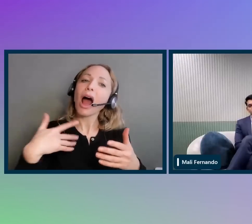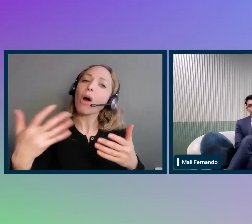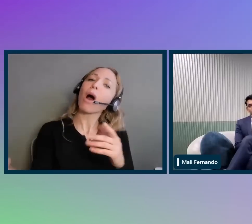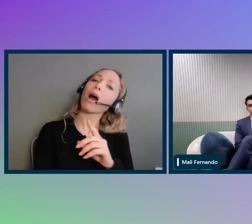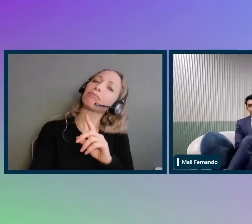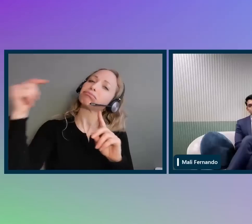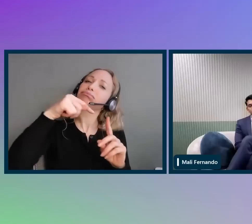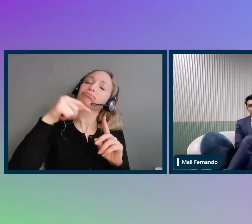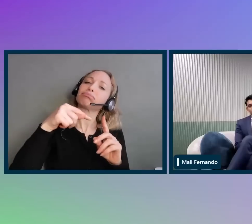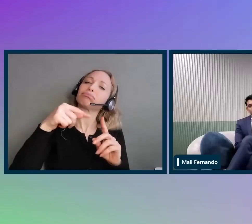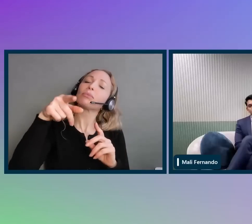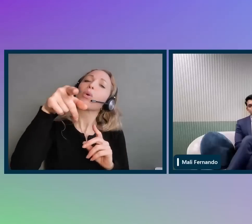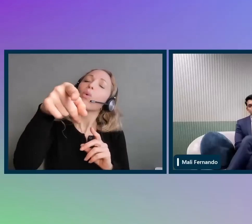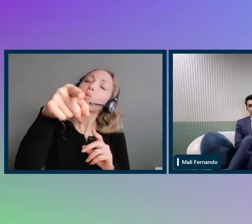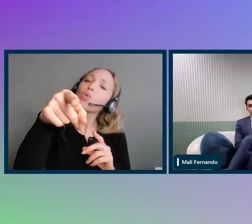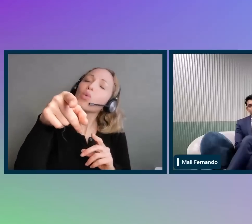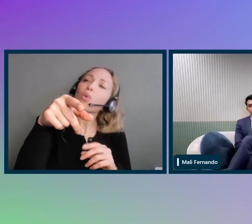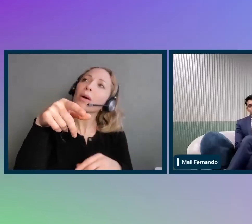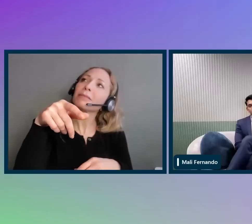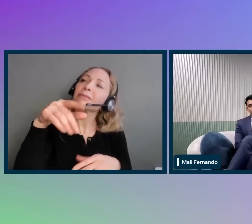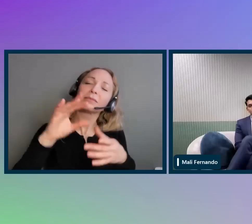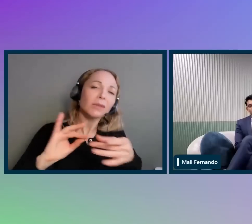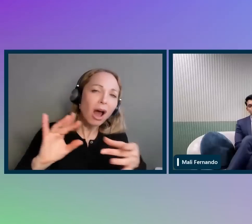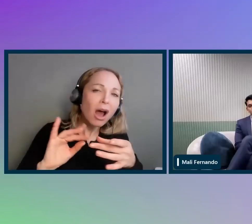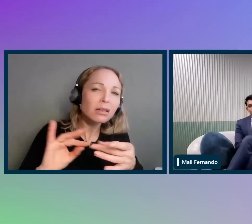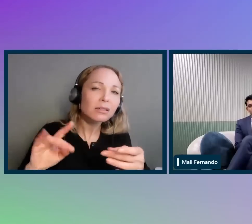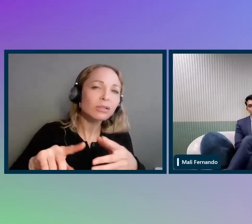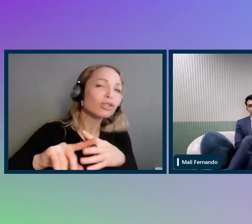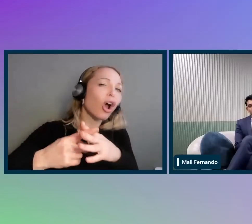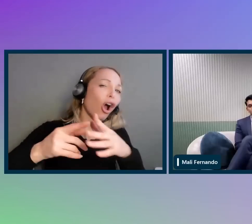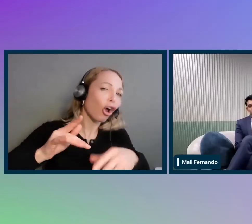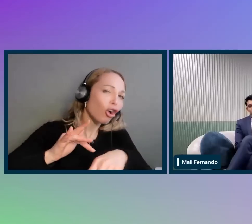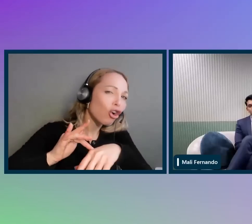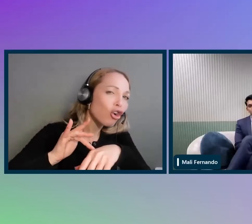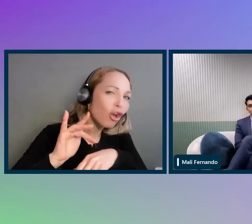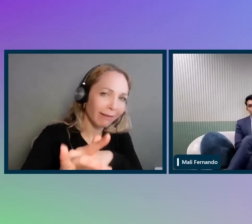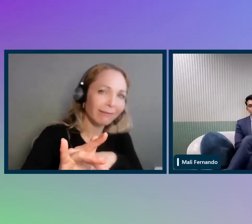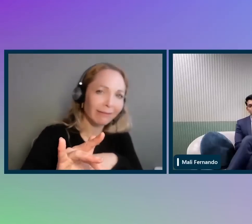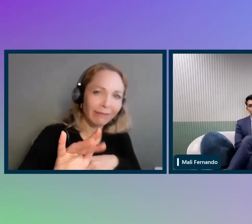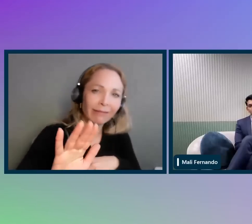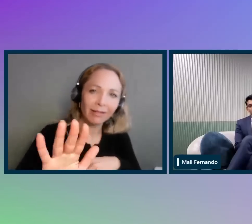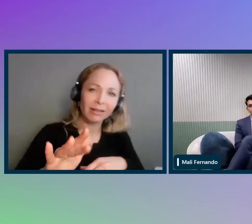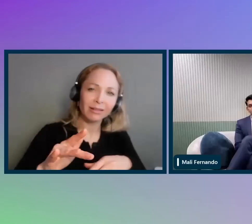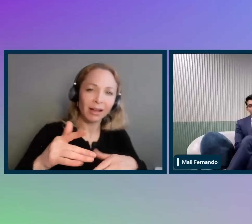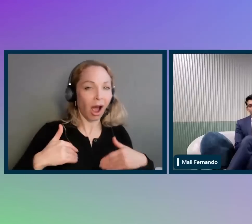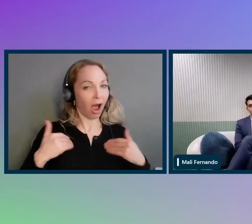and making people aware that there's no stigma with any kind of a disability,